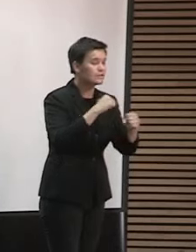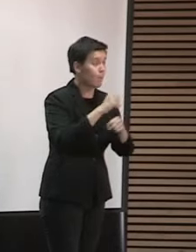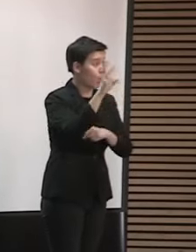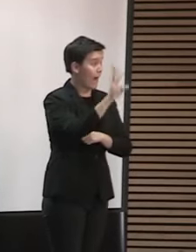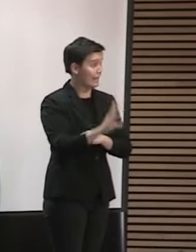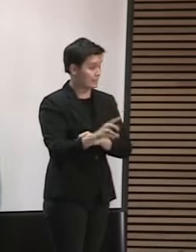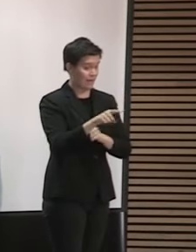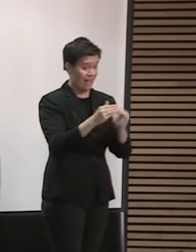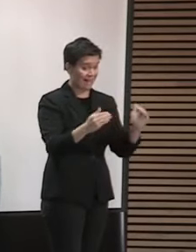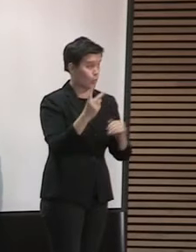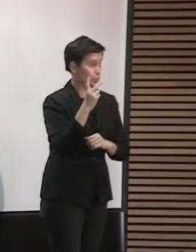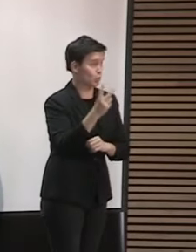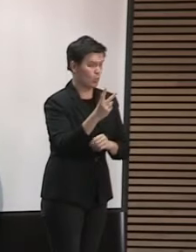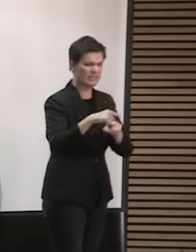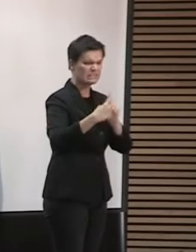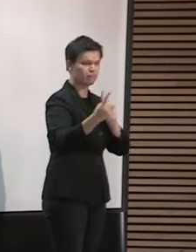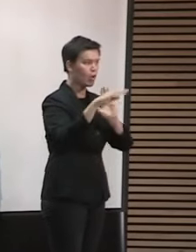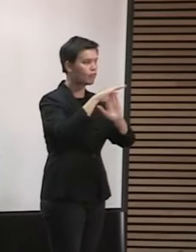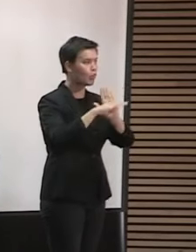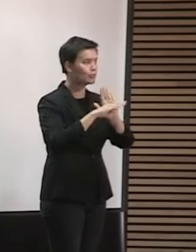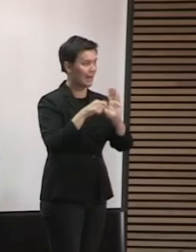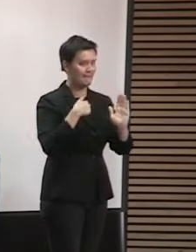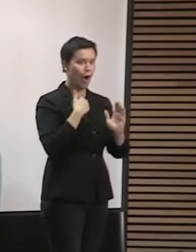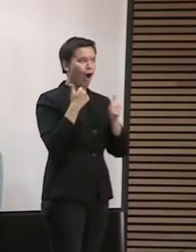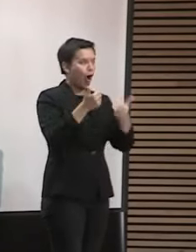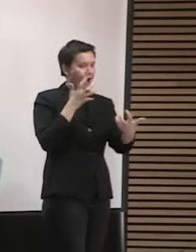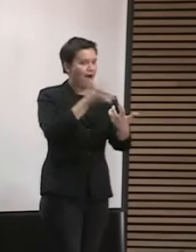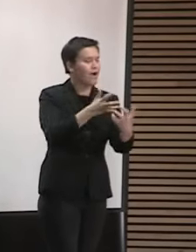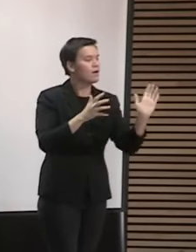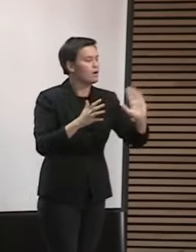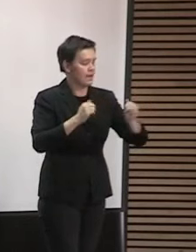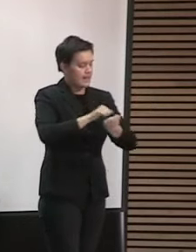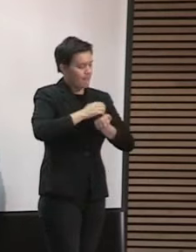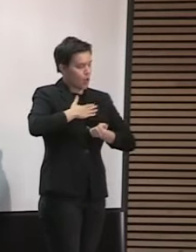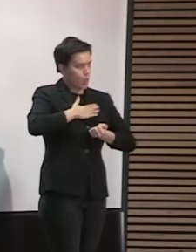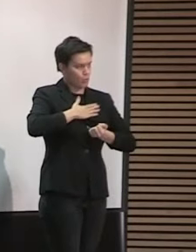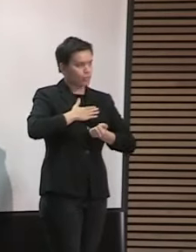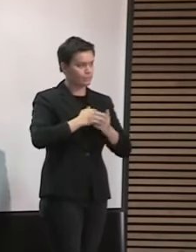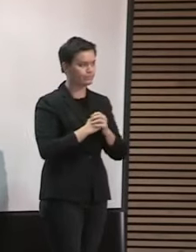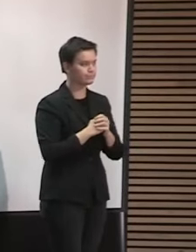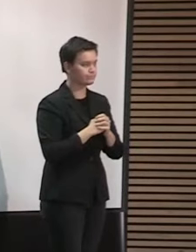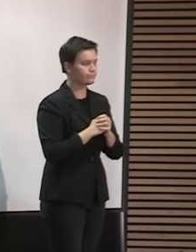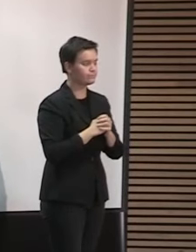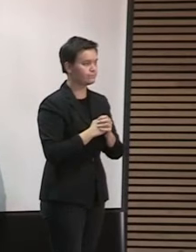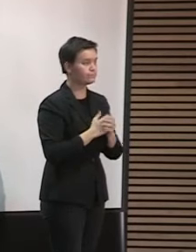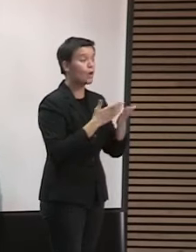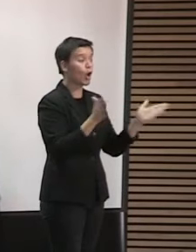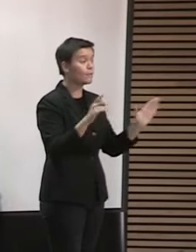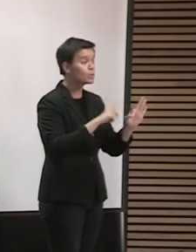reason for some of those is hotly contested by some involved in the Canterbury DHB.